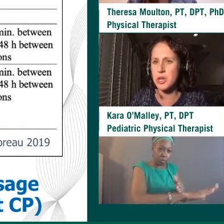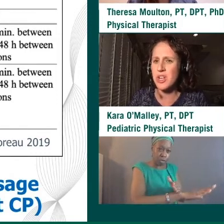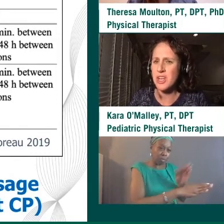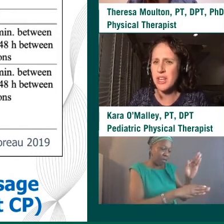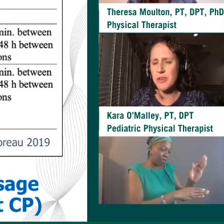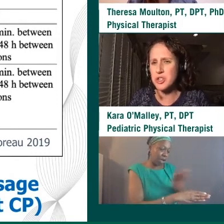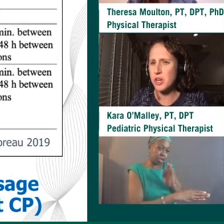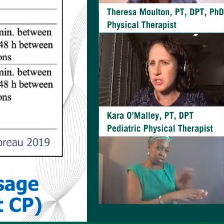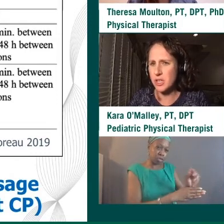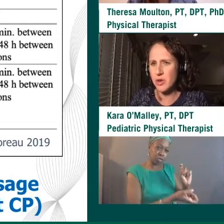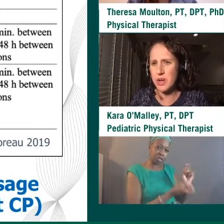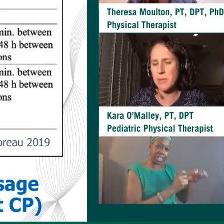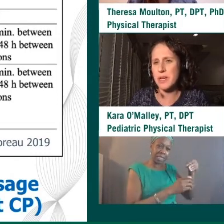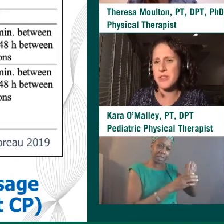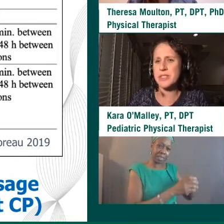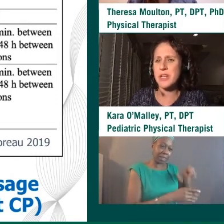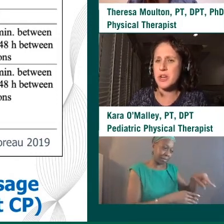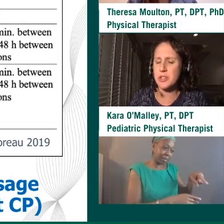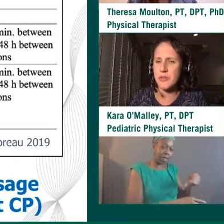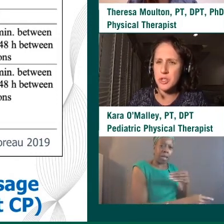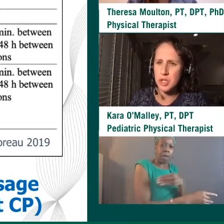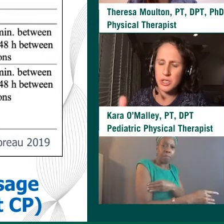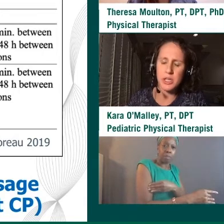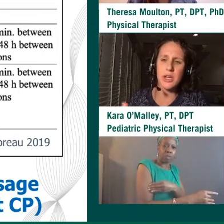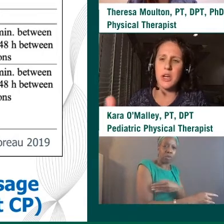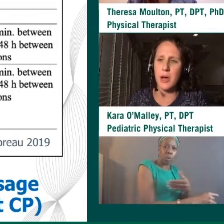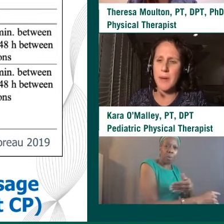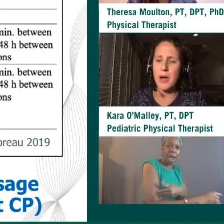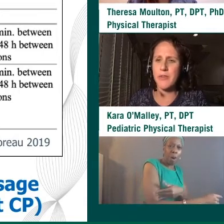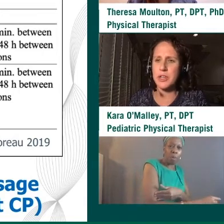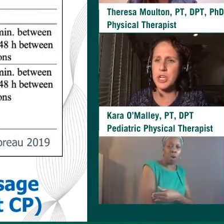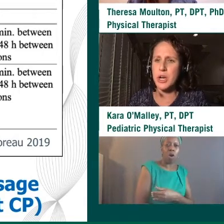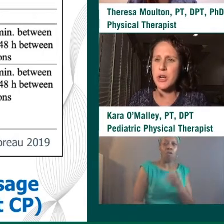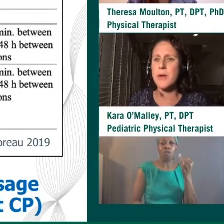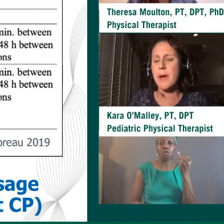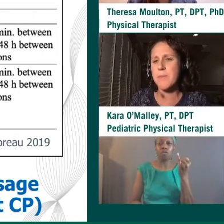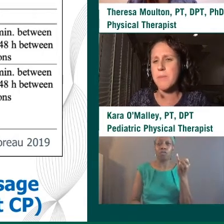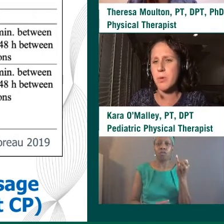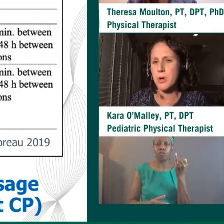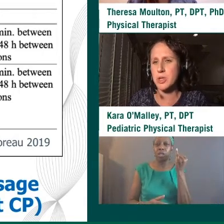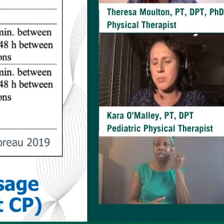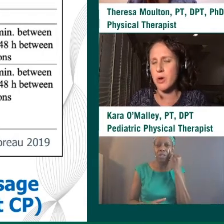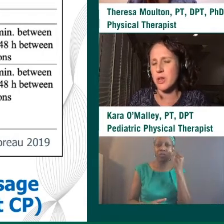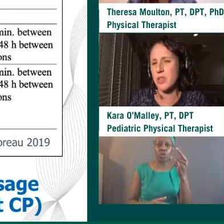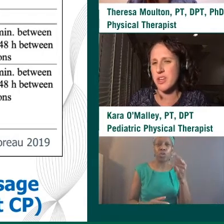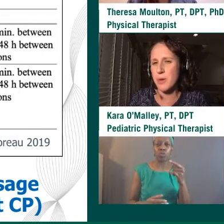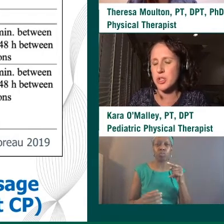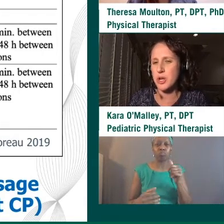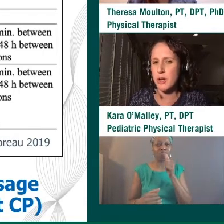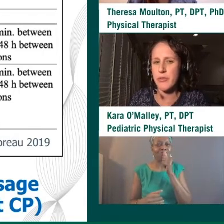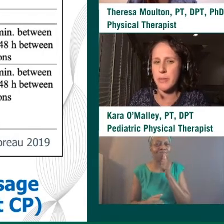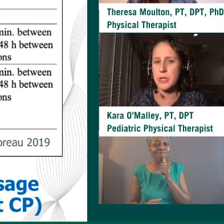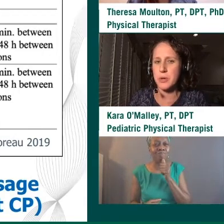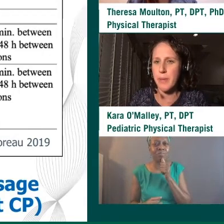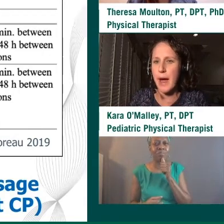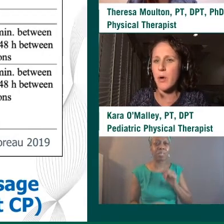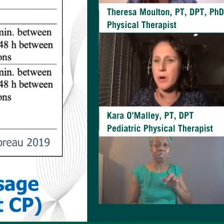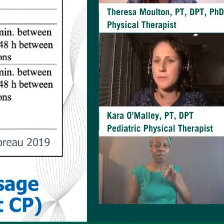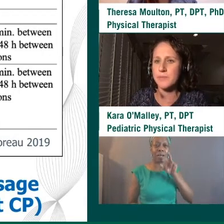So if you're struggling going up and down the stairs or if you're struggling getting up out of a chair it might be more important to think about training for muscle power.